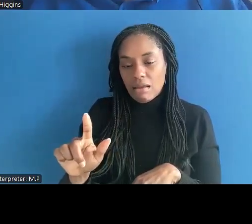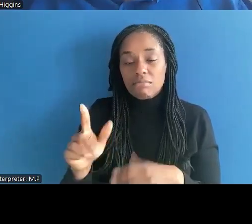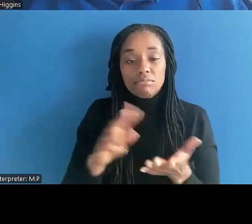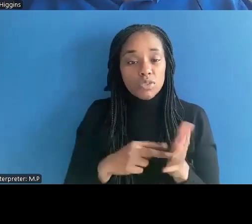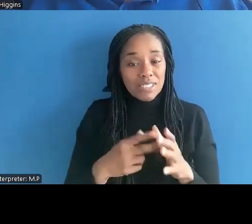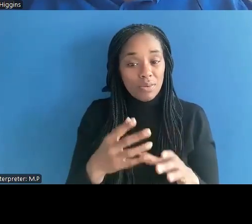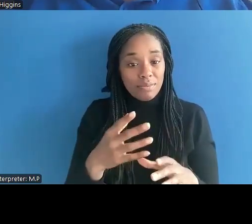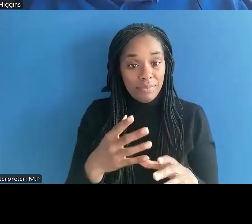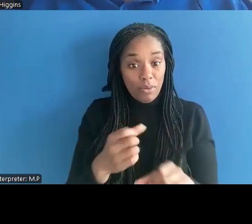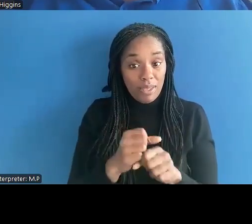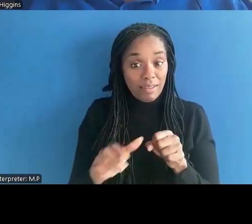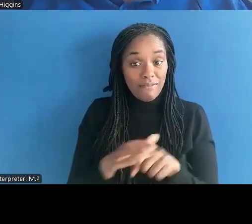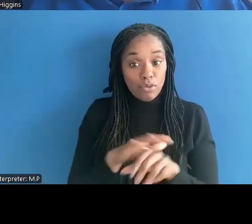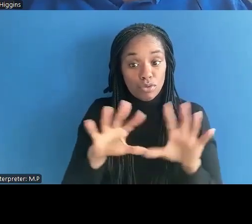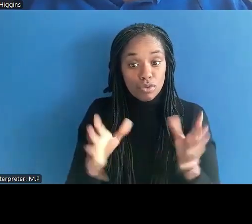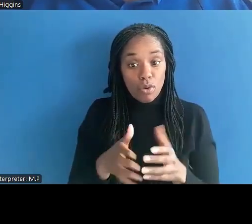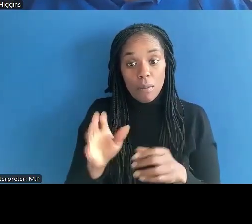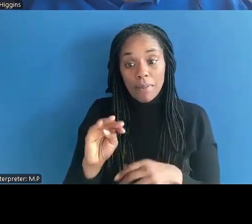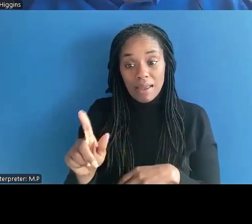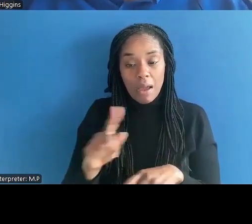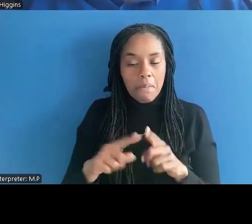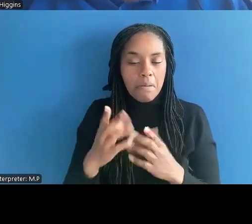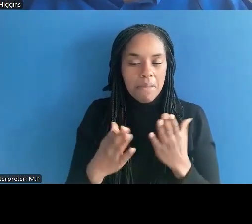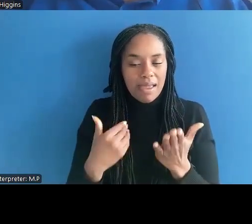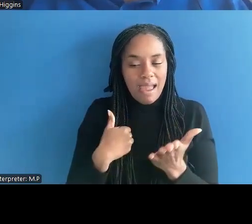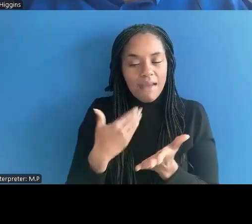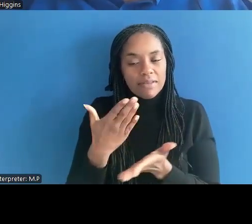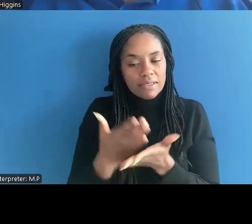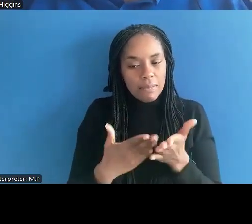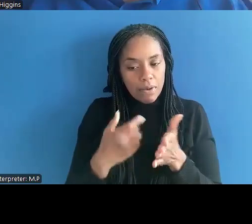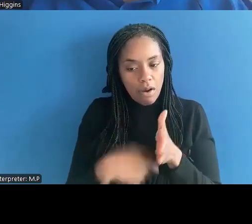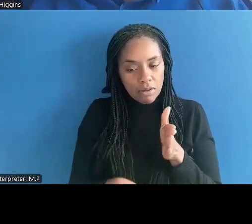but they could have what's called a share of cost. And so what they do is they calculate,